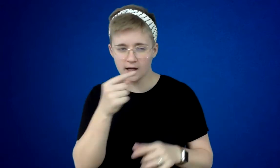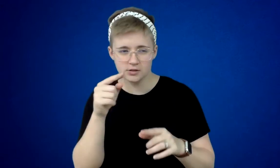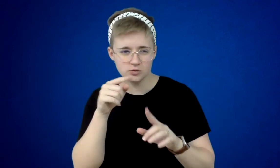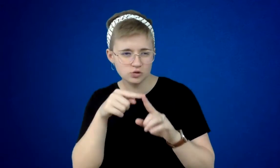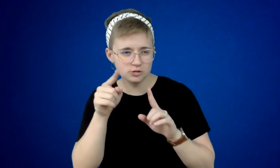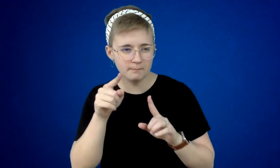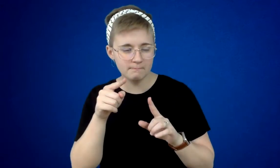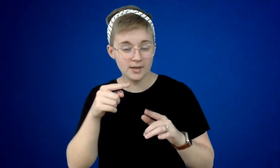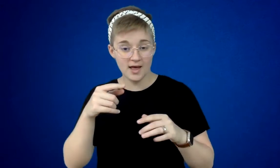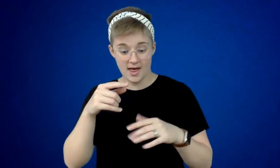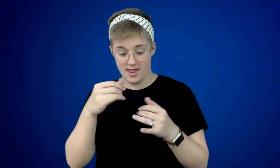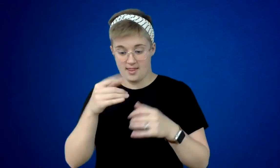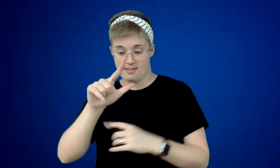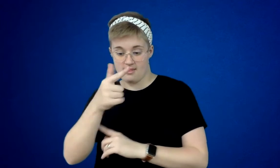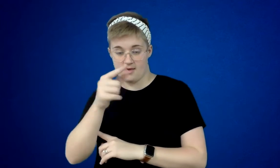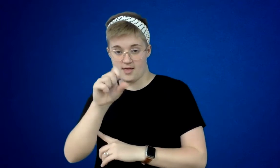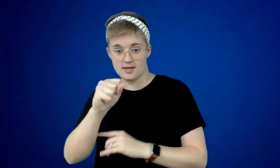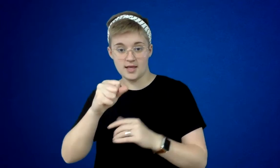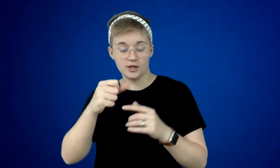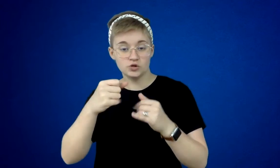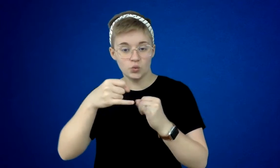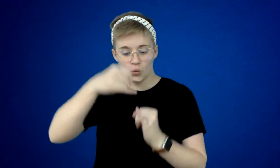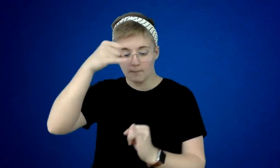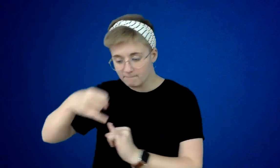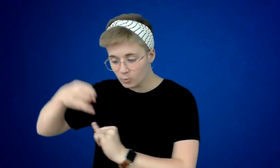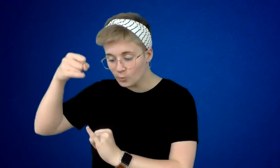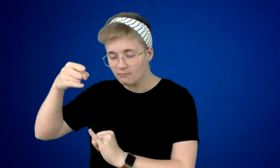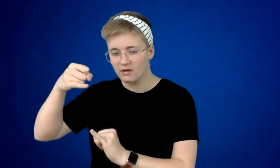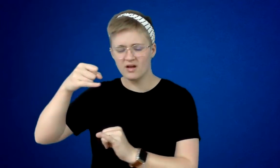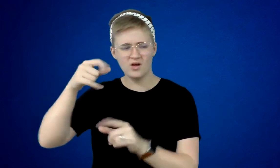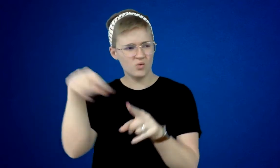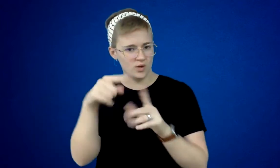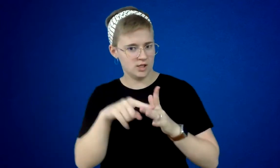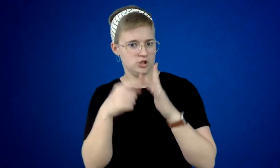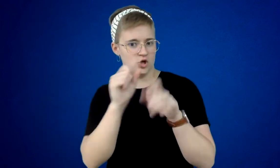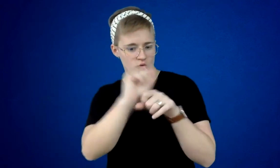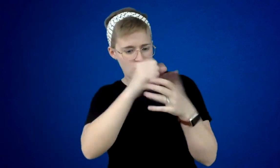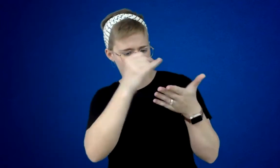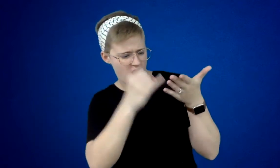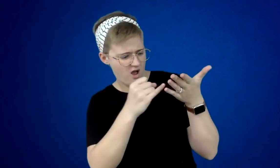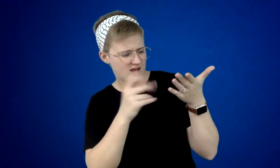dress that Rob realized he was carving Sistine. He stopped for a minute and held the wood out